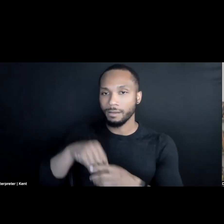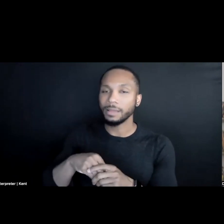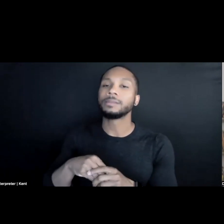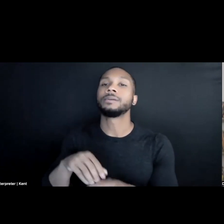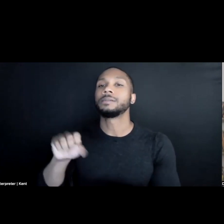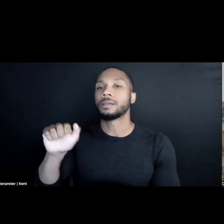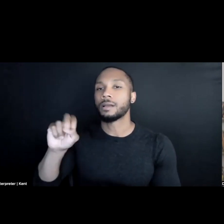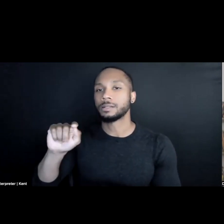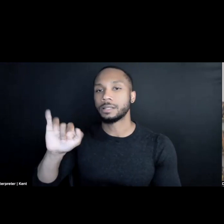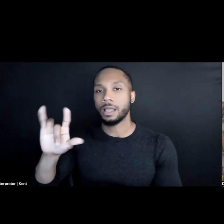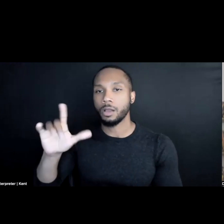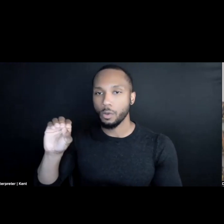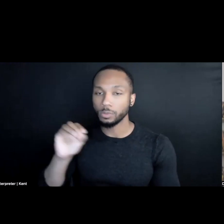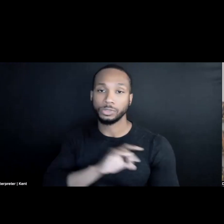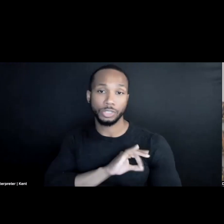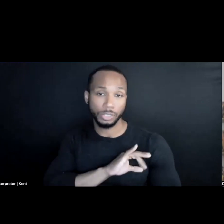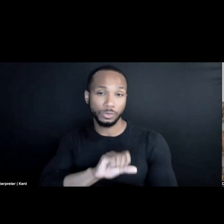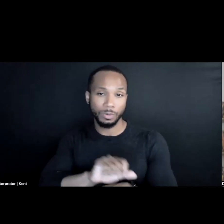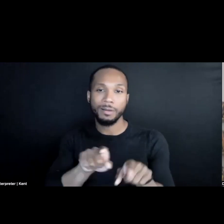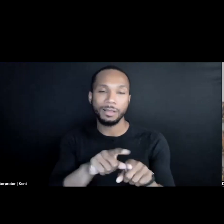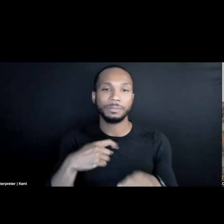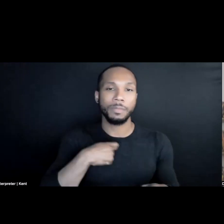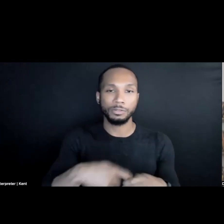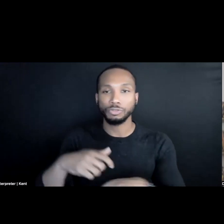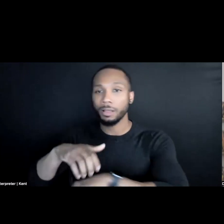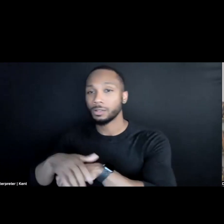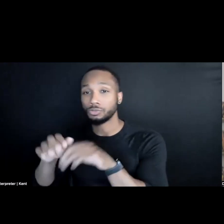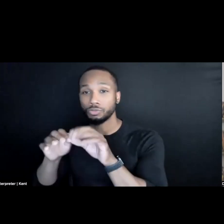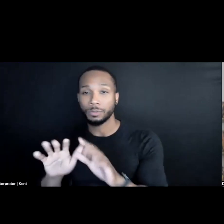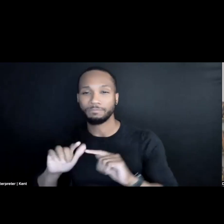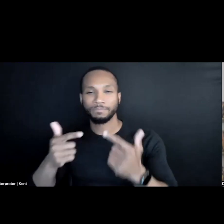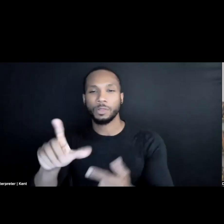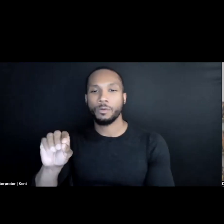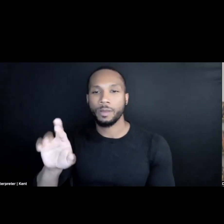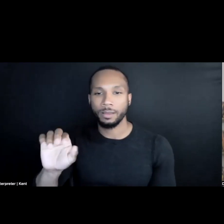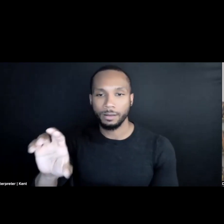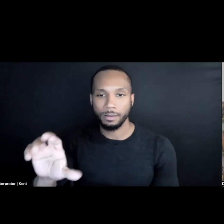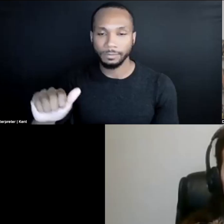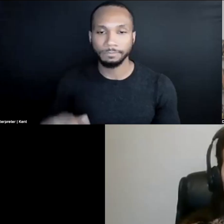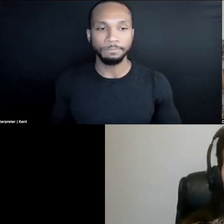she works as a Spanish-English interpreter.All right, Lauren, take it away.